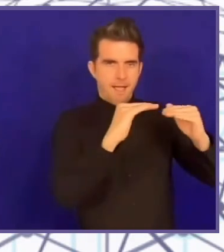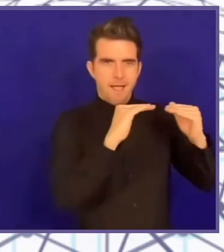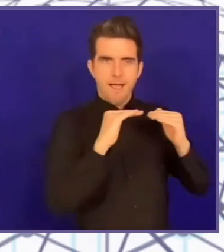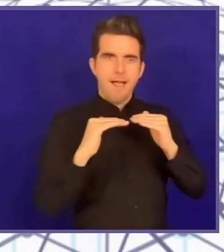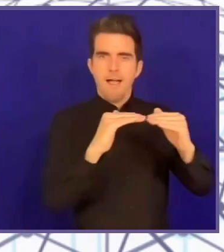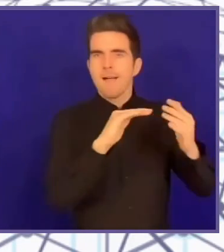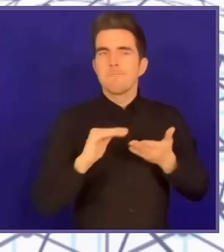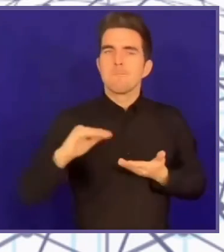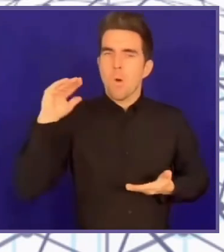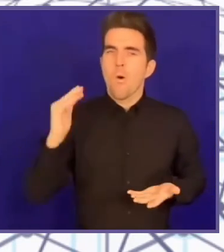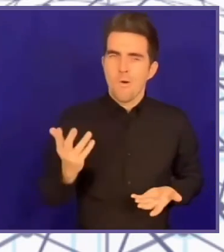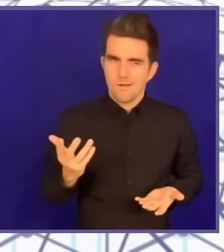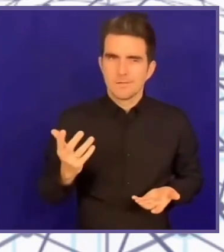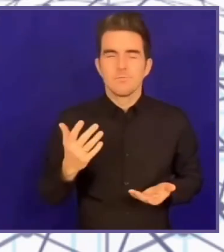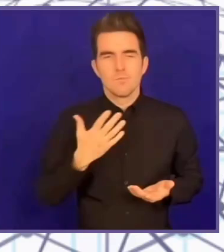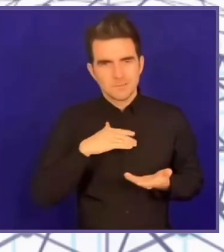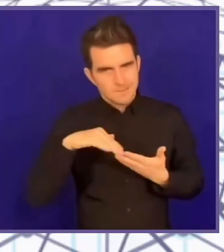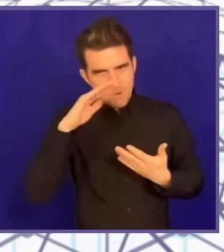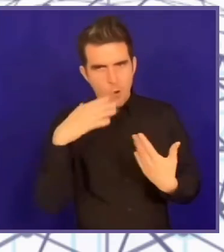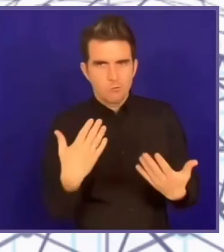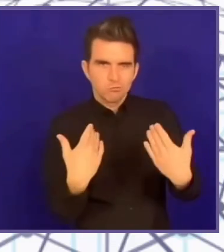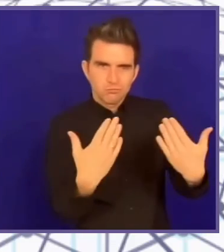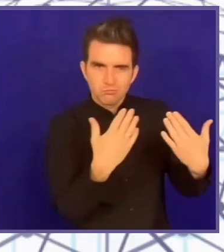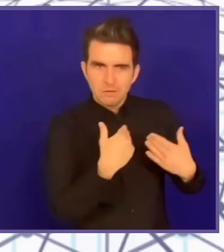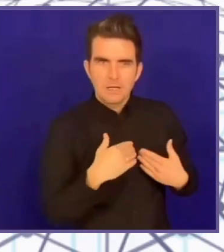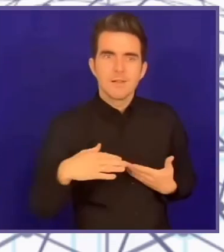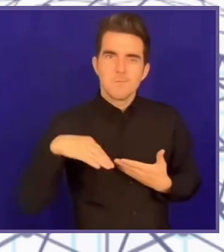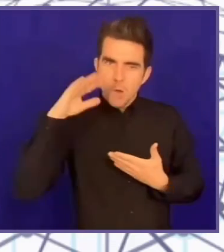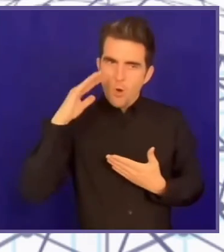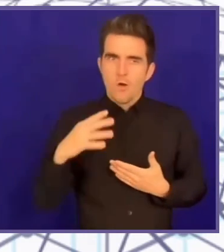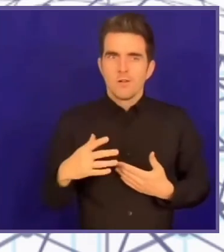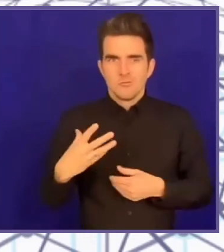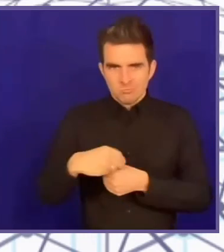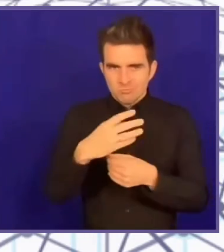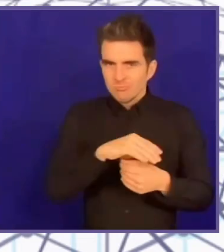And this should include all these children who are